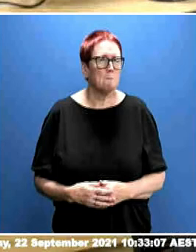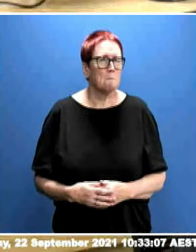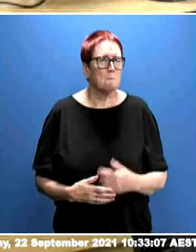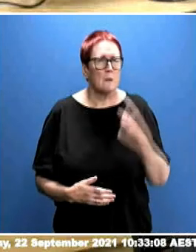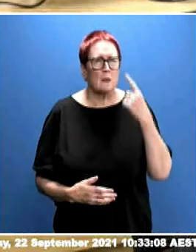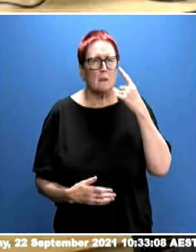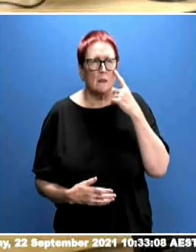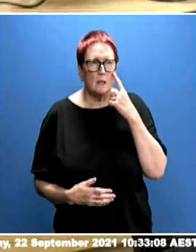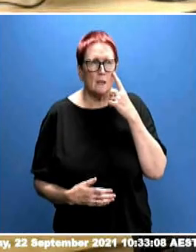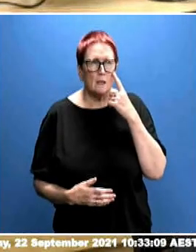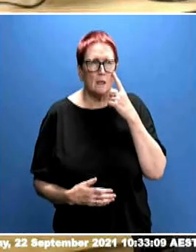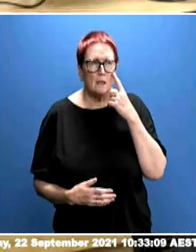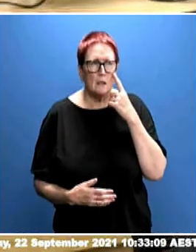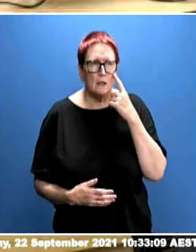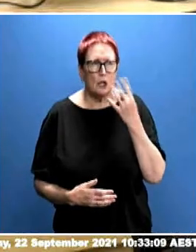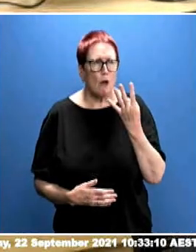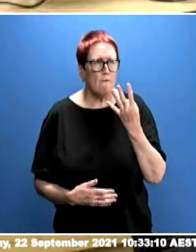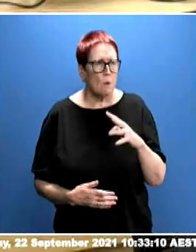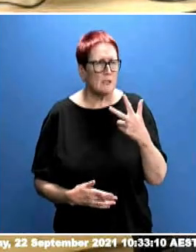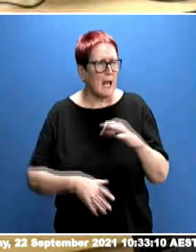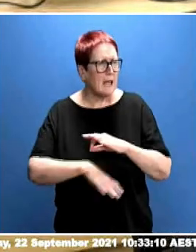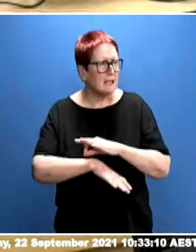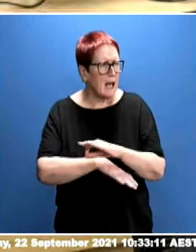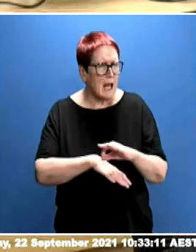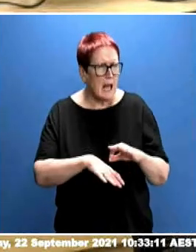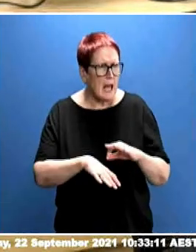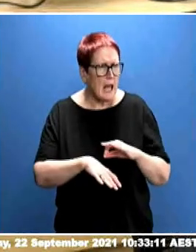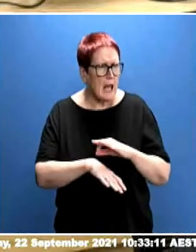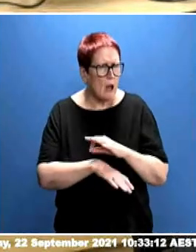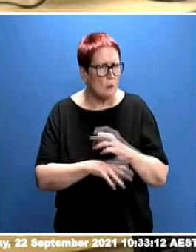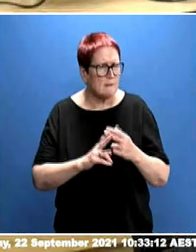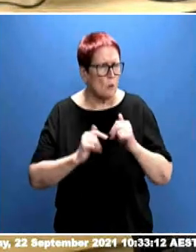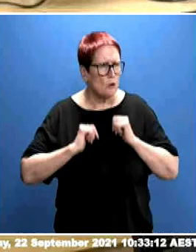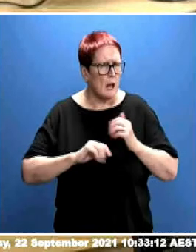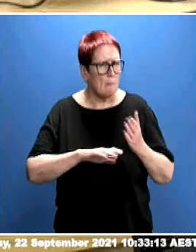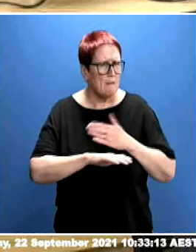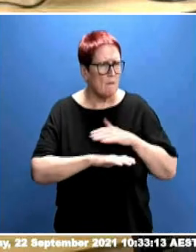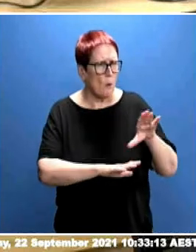I believe we had to do like 48 hours or something like that to take her home, I think it was.